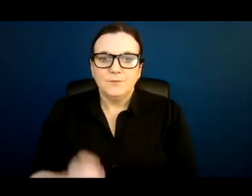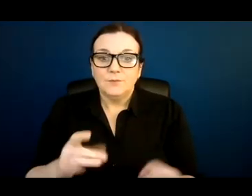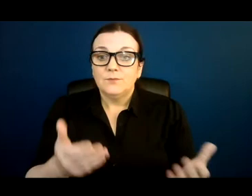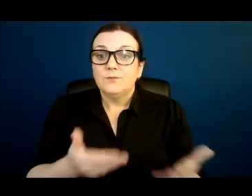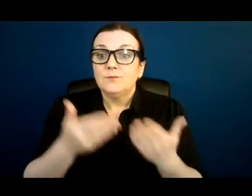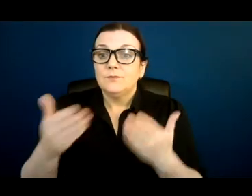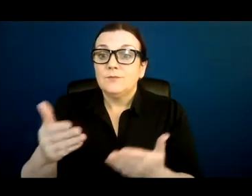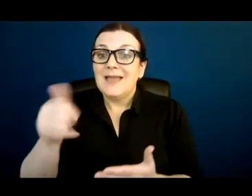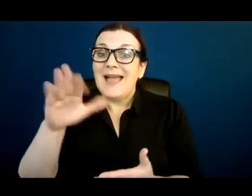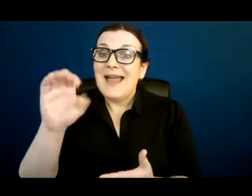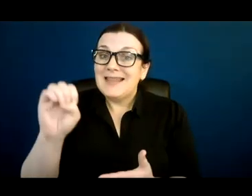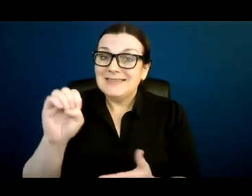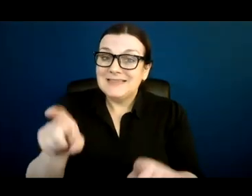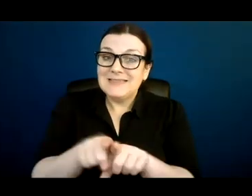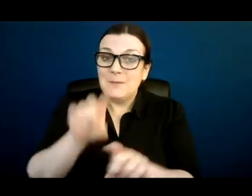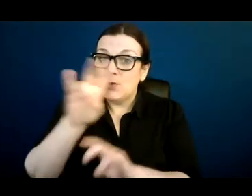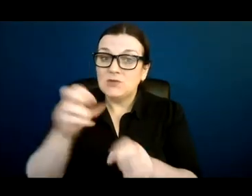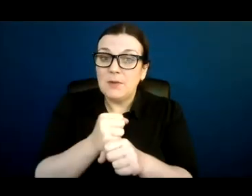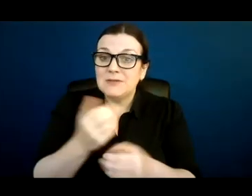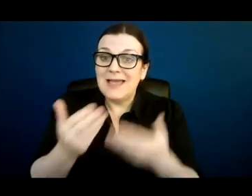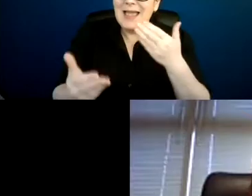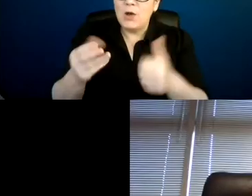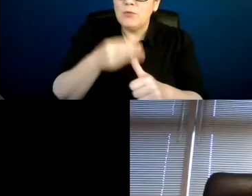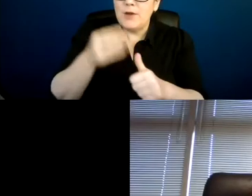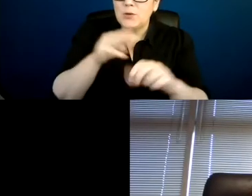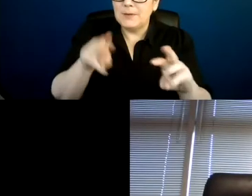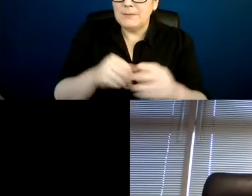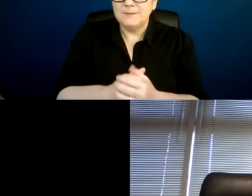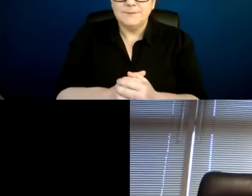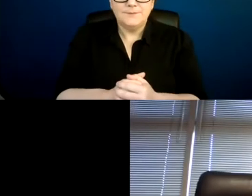question about preparedness? >>: The wards of court office